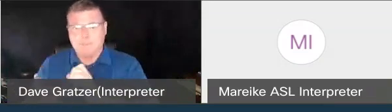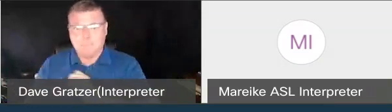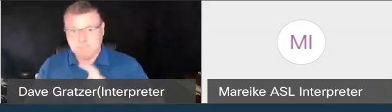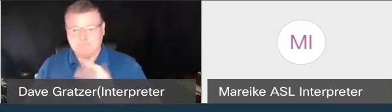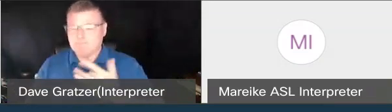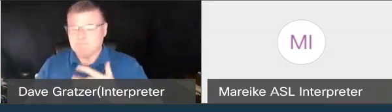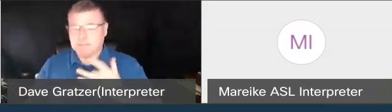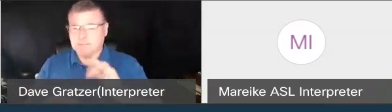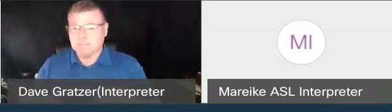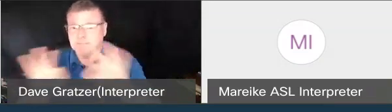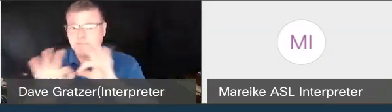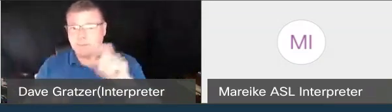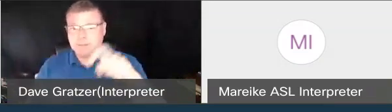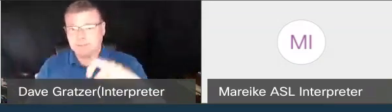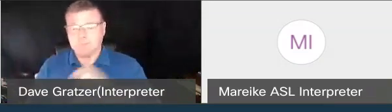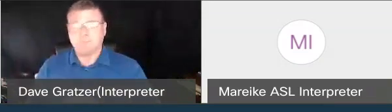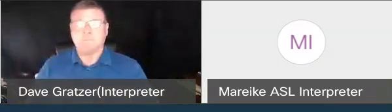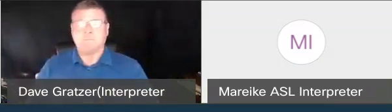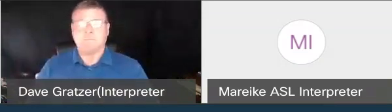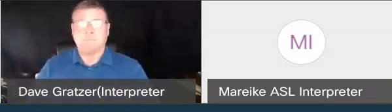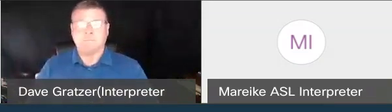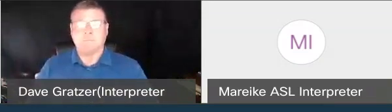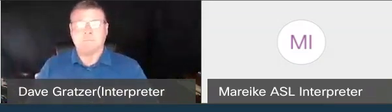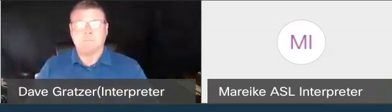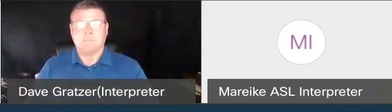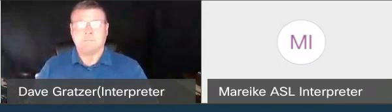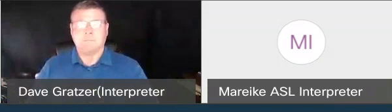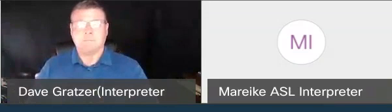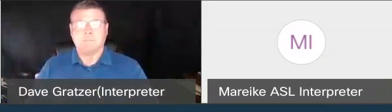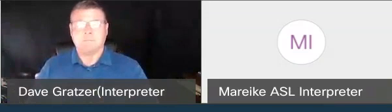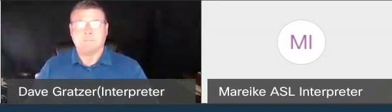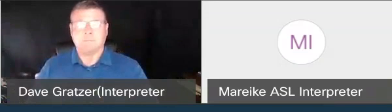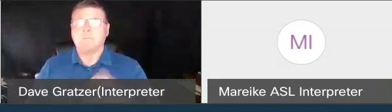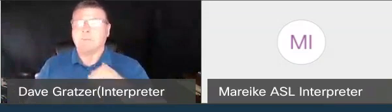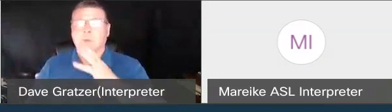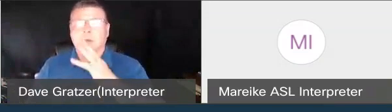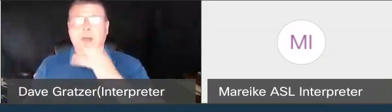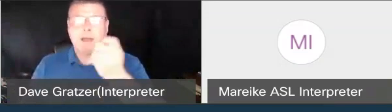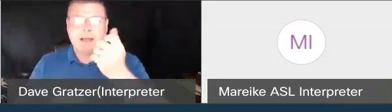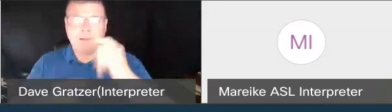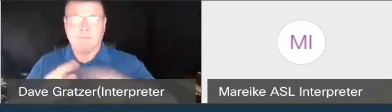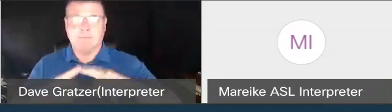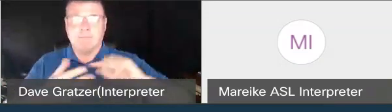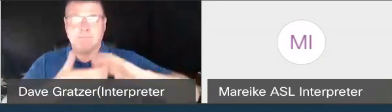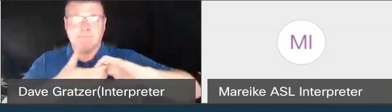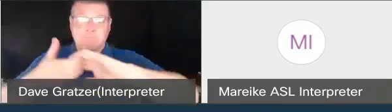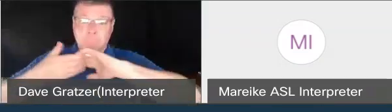that needs to be addressed before they can come in. Liening: Yeah, we talked, uh, a little bit about our partnerships, key partnerships.